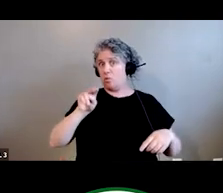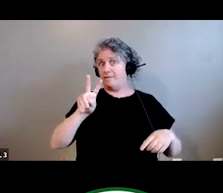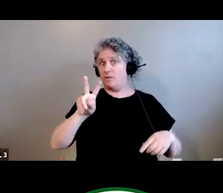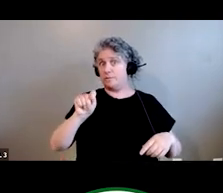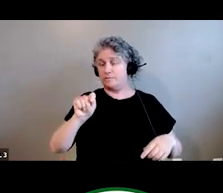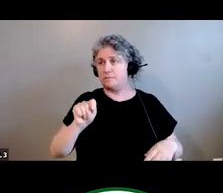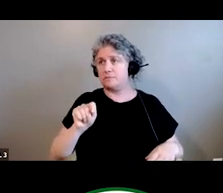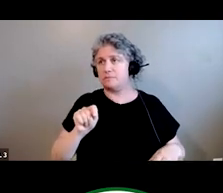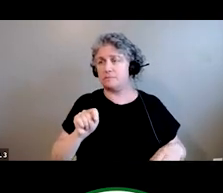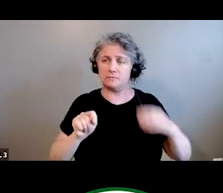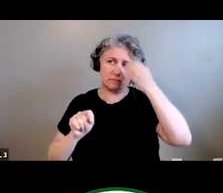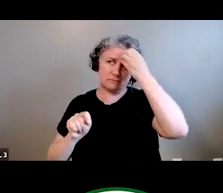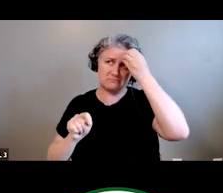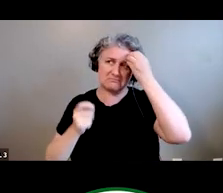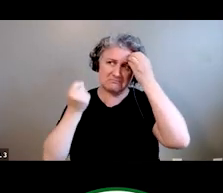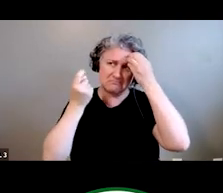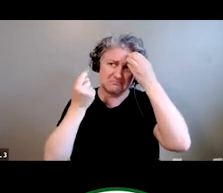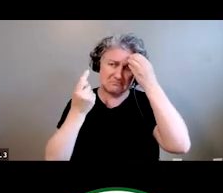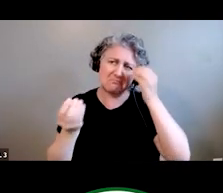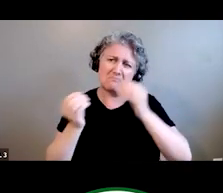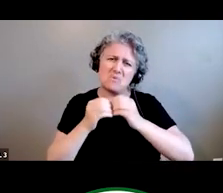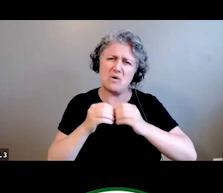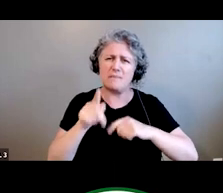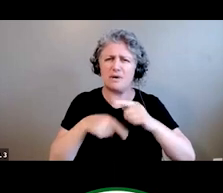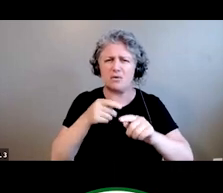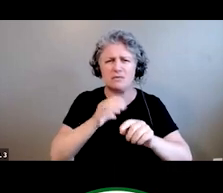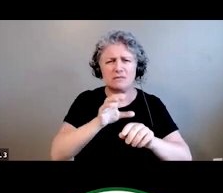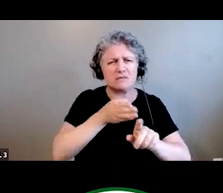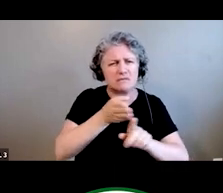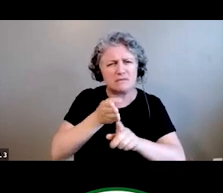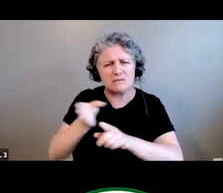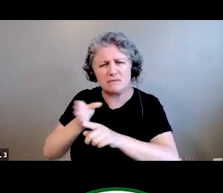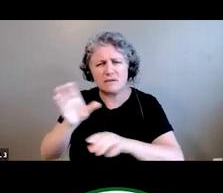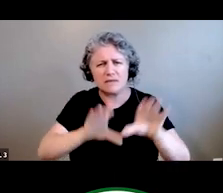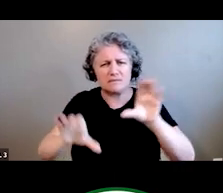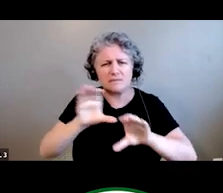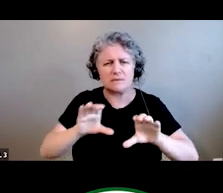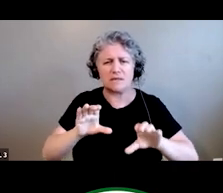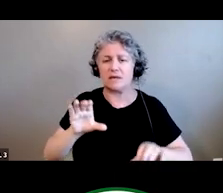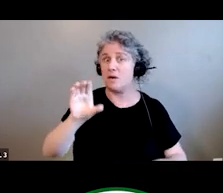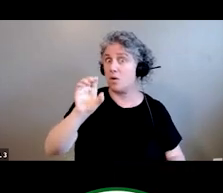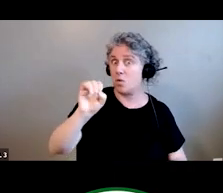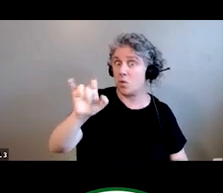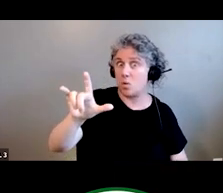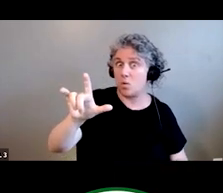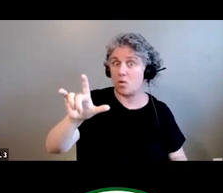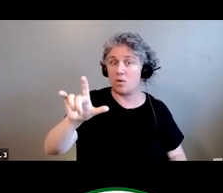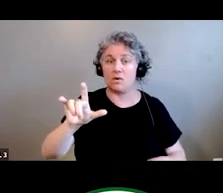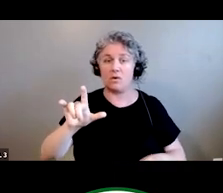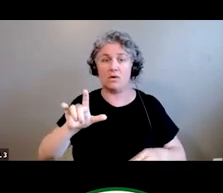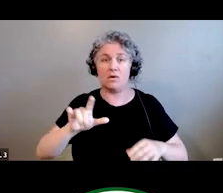Radius 5 miles of dangerous for animals within underneath. So for exactly for fishes, it